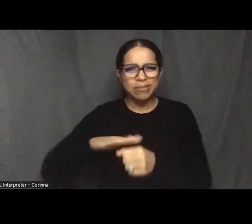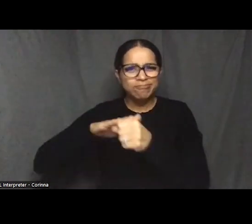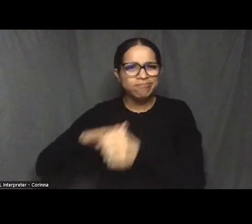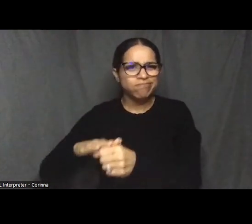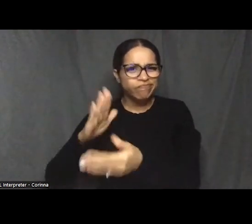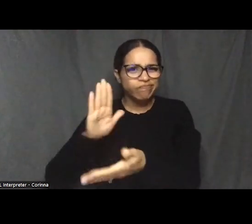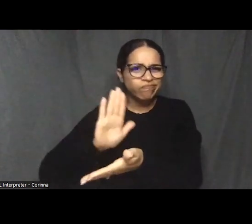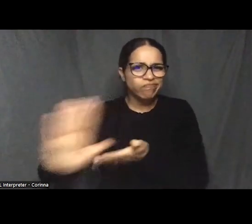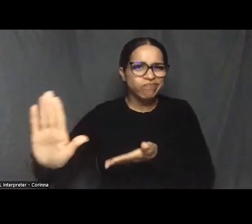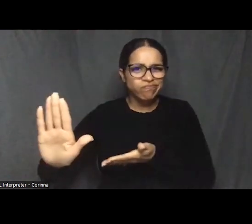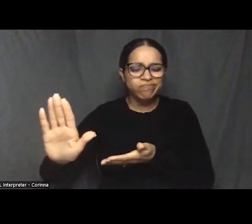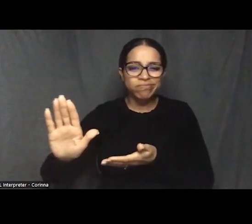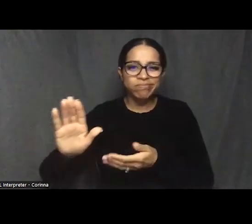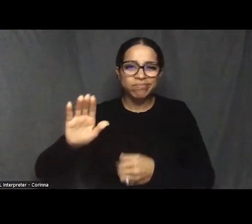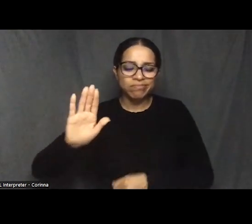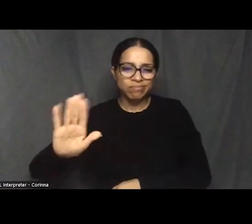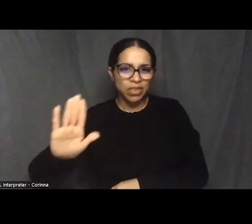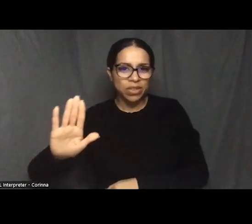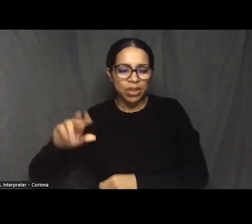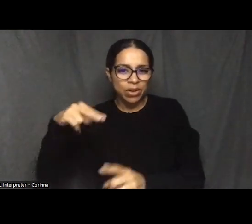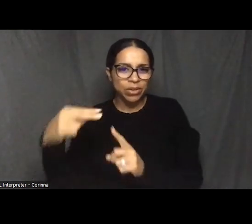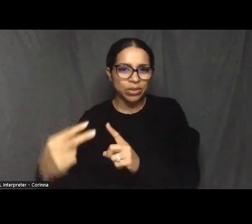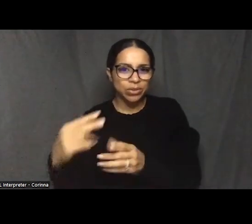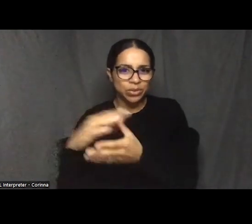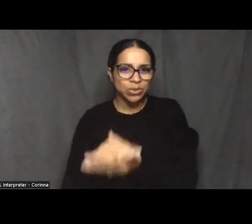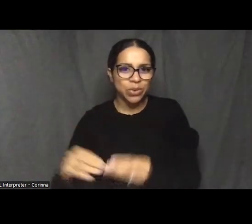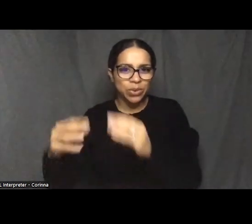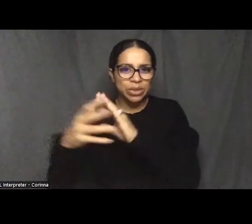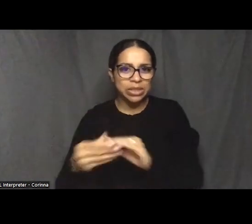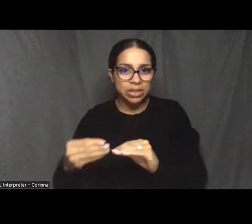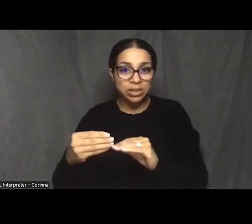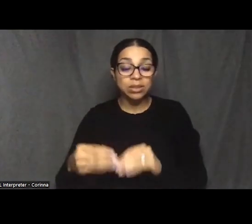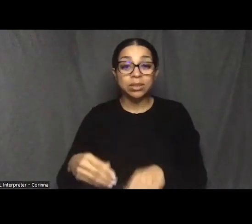So before we get started, I'd like to acknowledge that the Peale in Baltimore